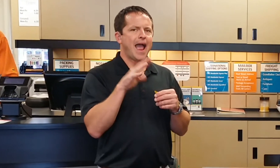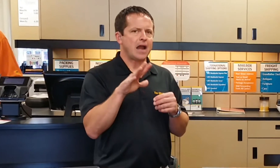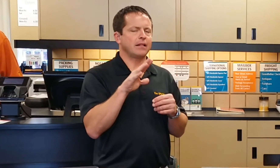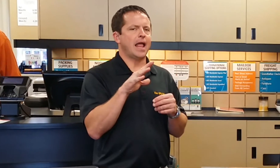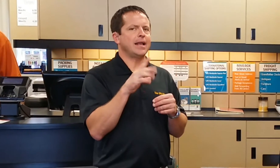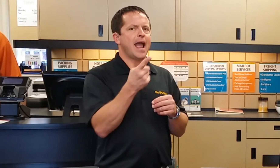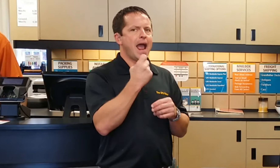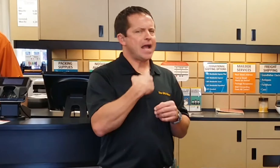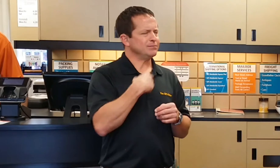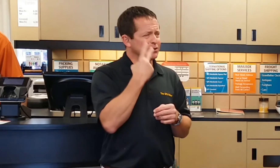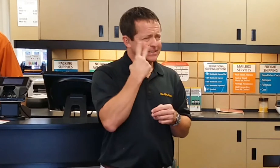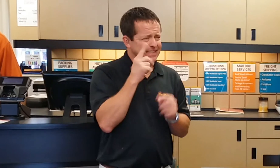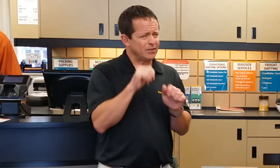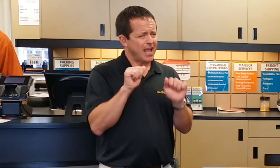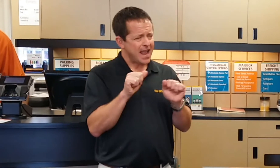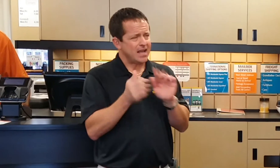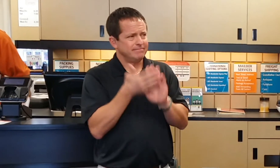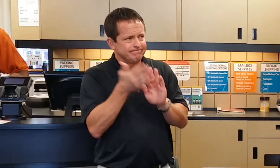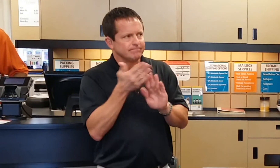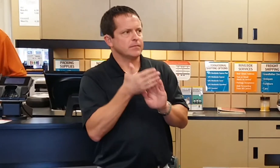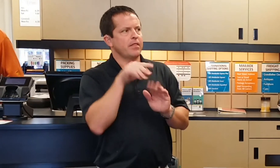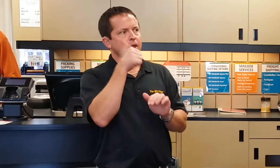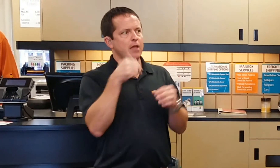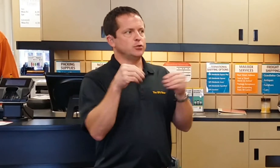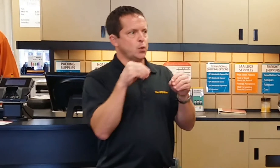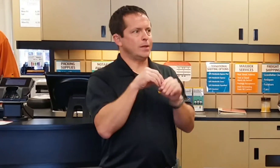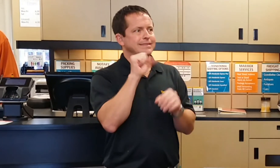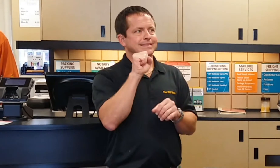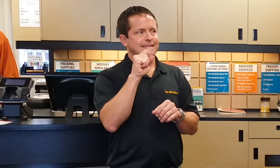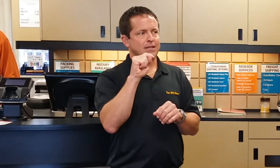he asked me if I would go run the other store over in Saint Charles.